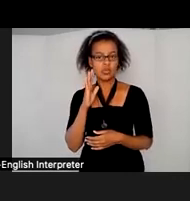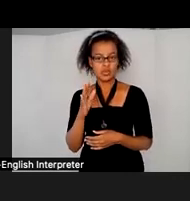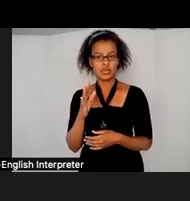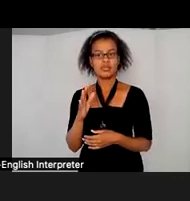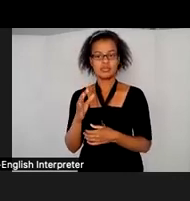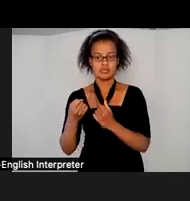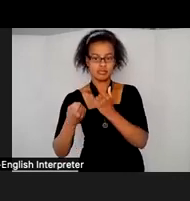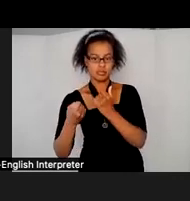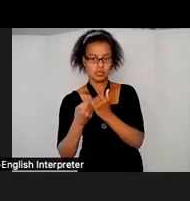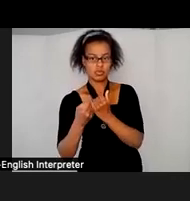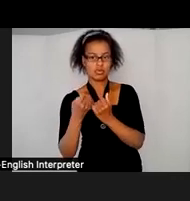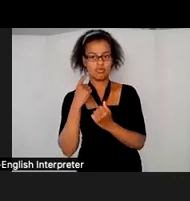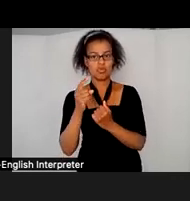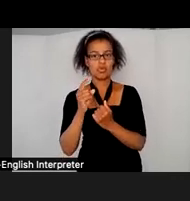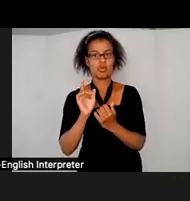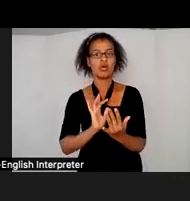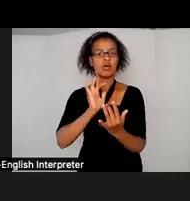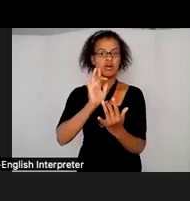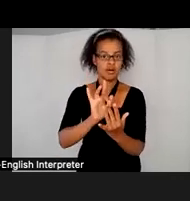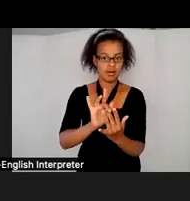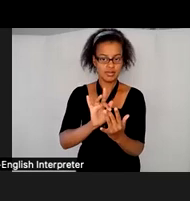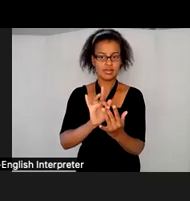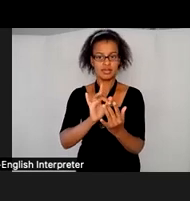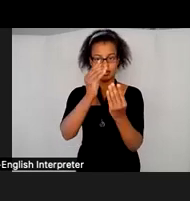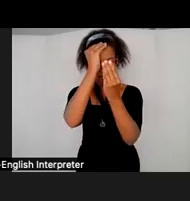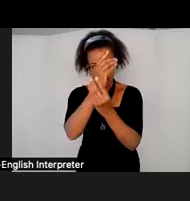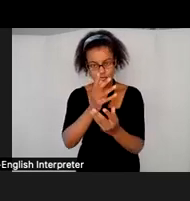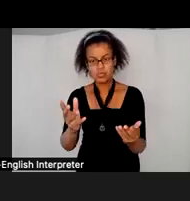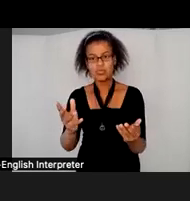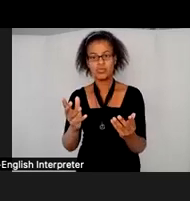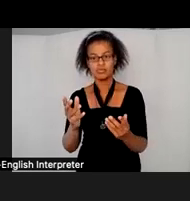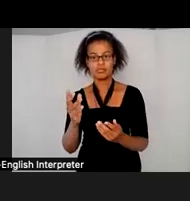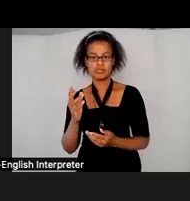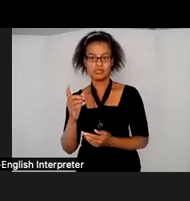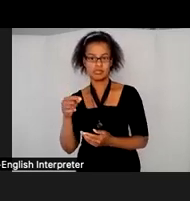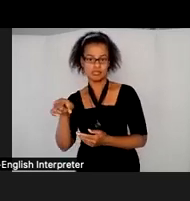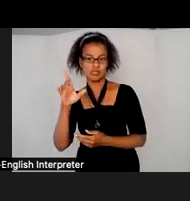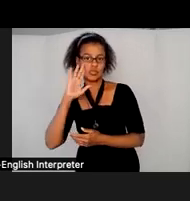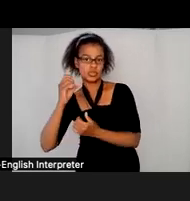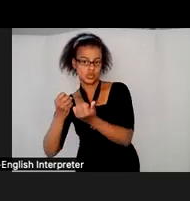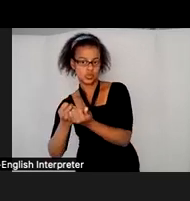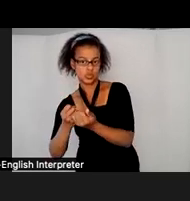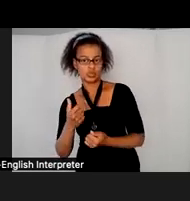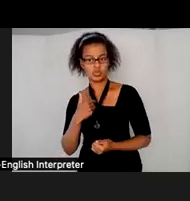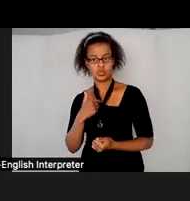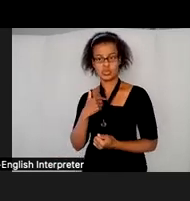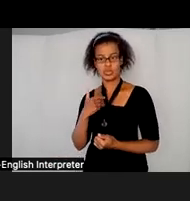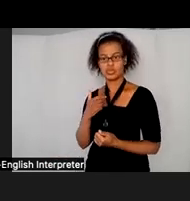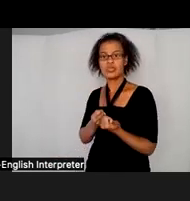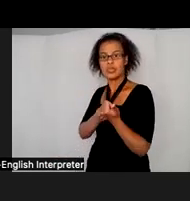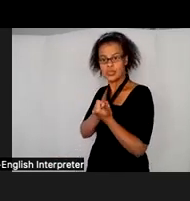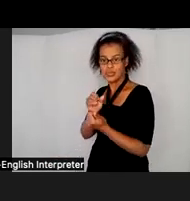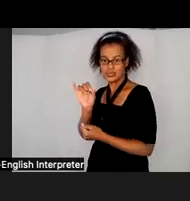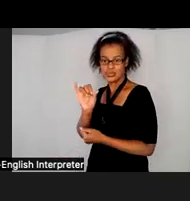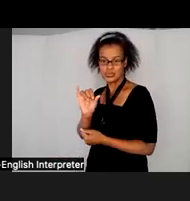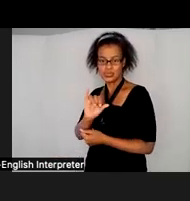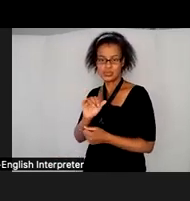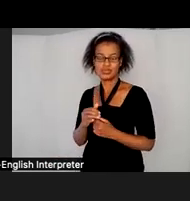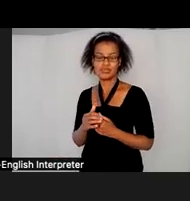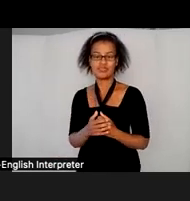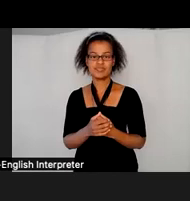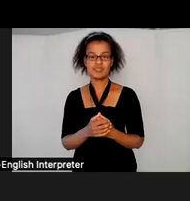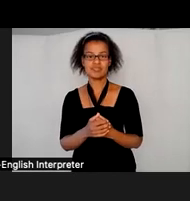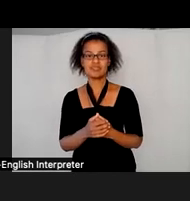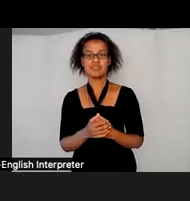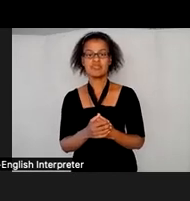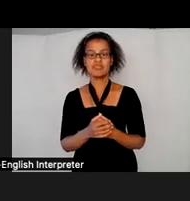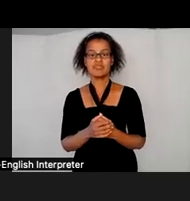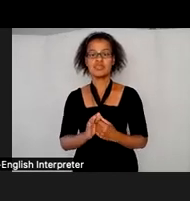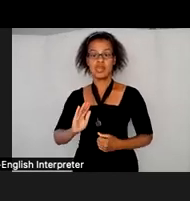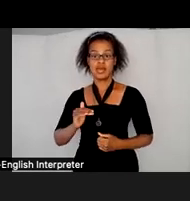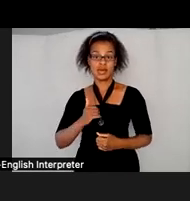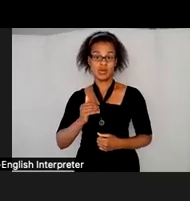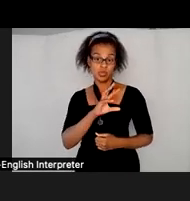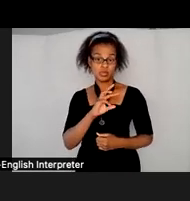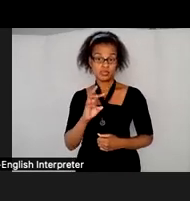And we can also add to that by providing promotional promotional material on our website, included